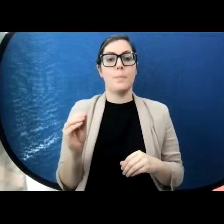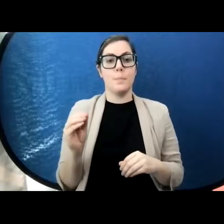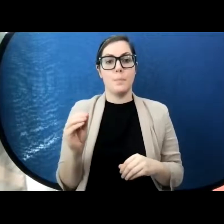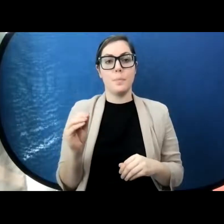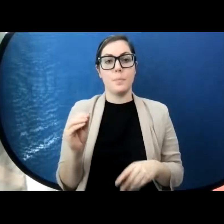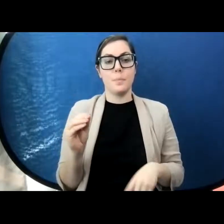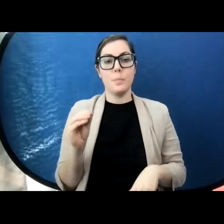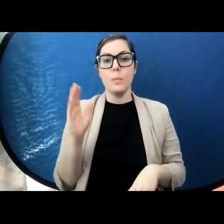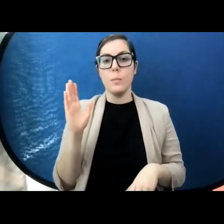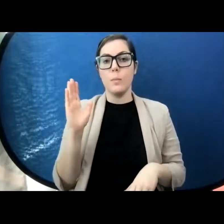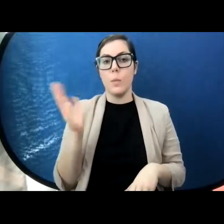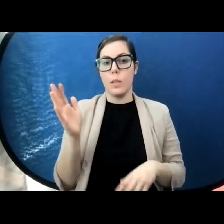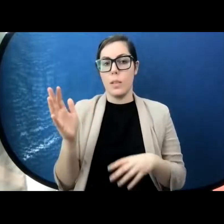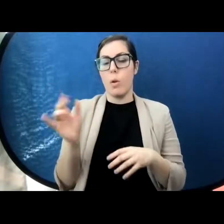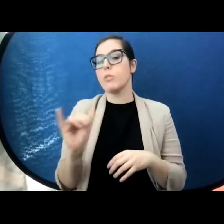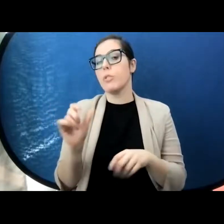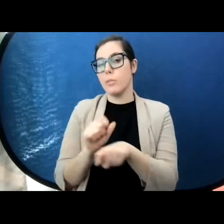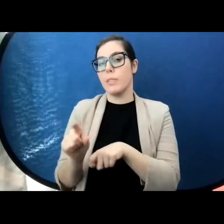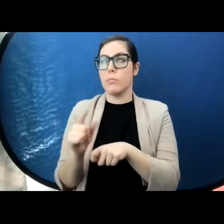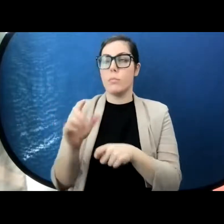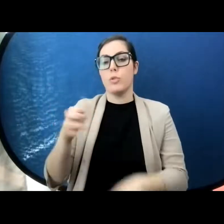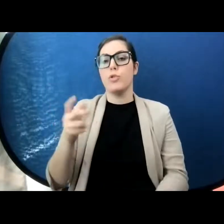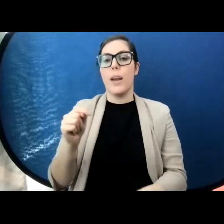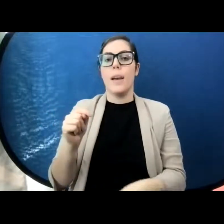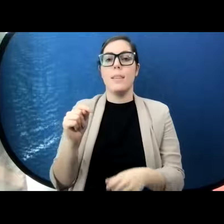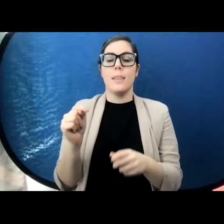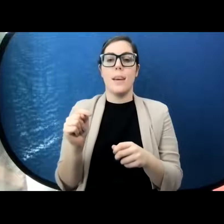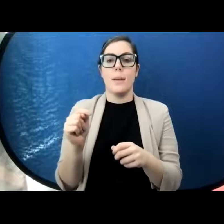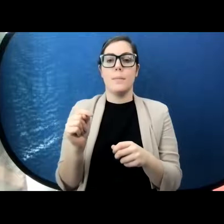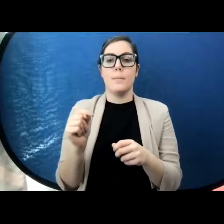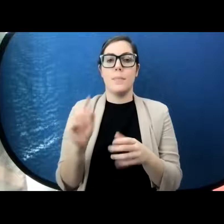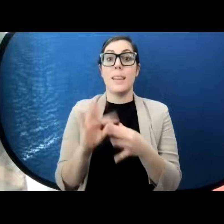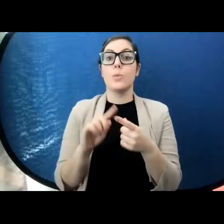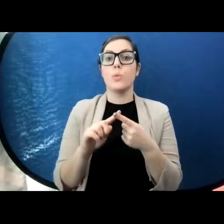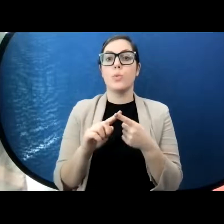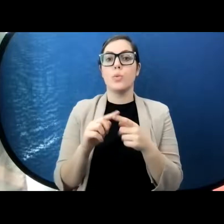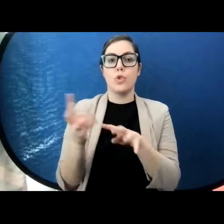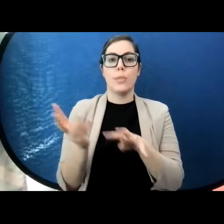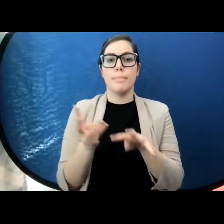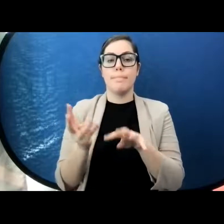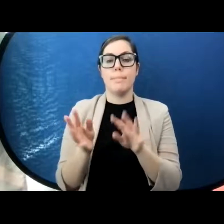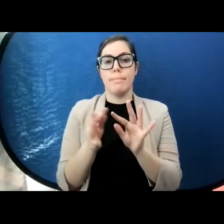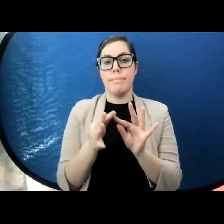the link to the transcript, the stream, too. This Webinar is also interpreted,